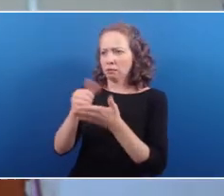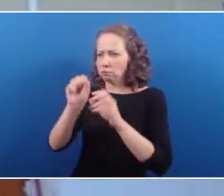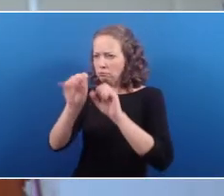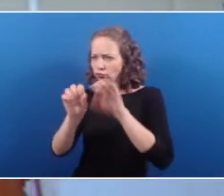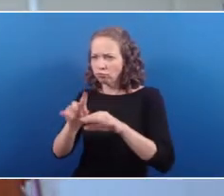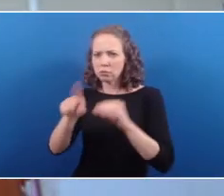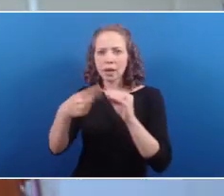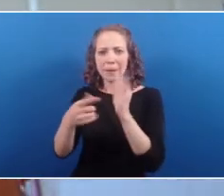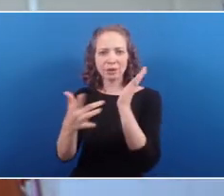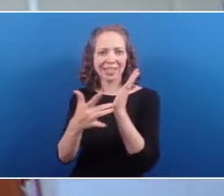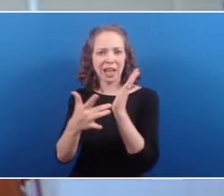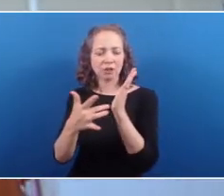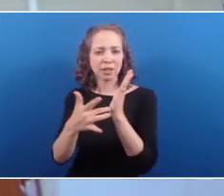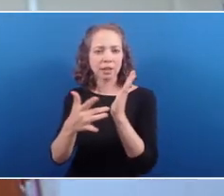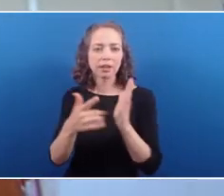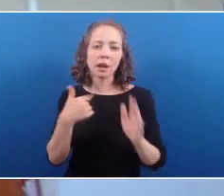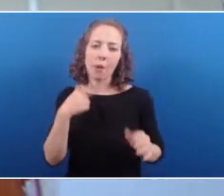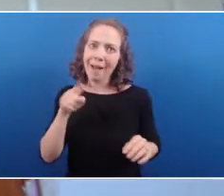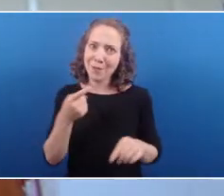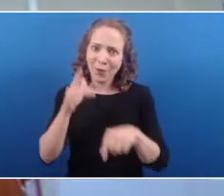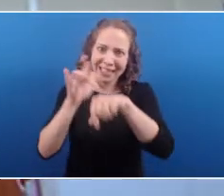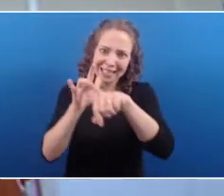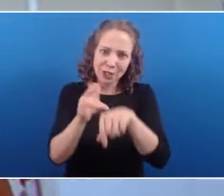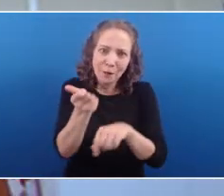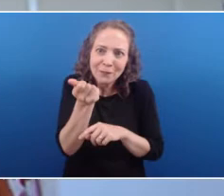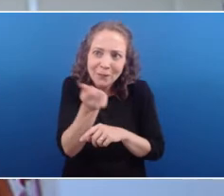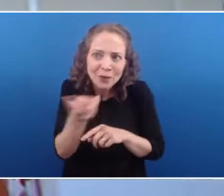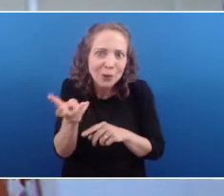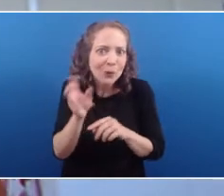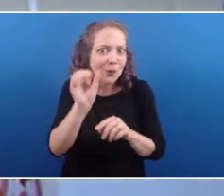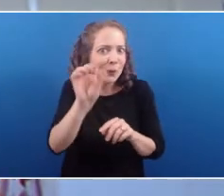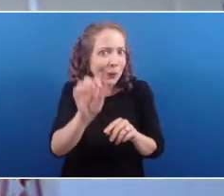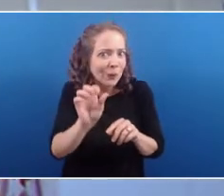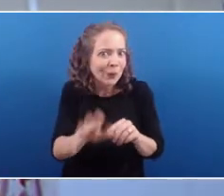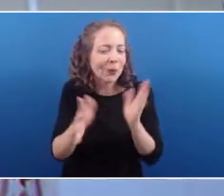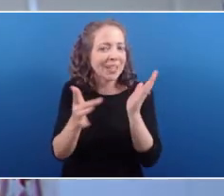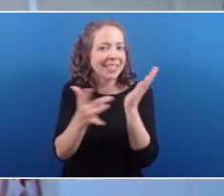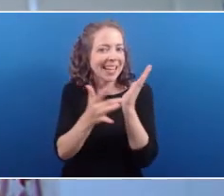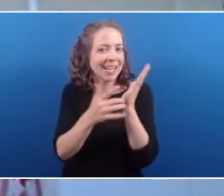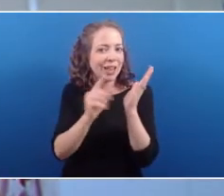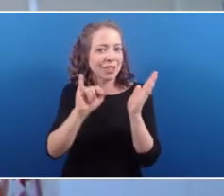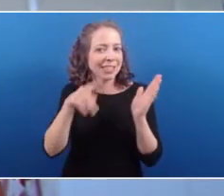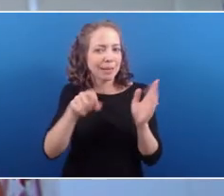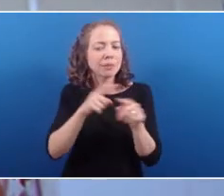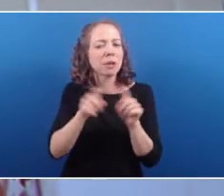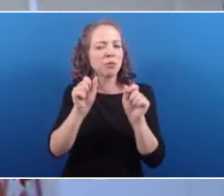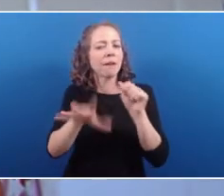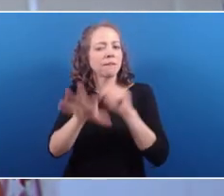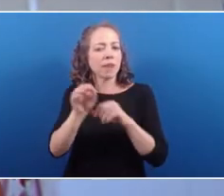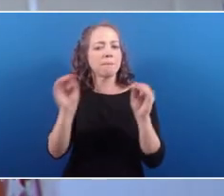of many of the technology tips that we have for mental health. and so, that link is aka.ms/TechWellBeing.